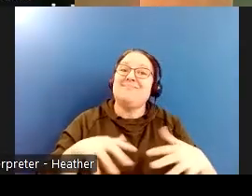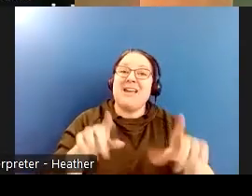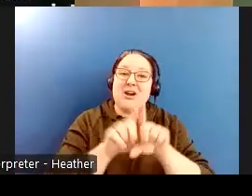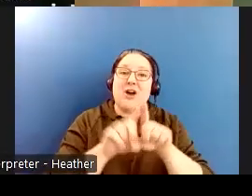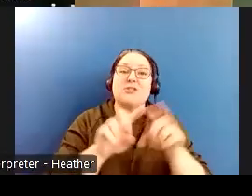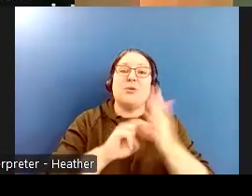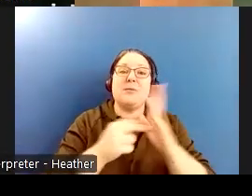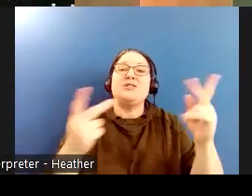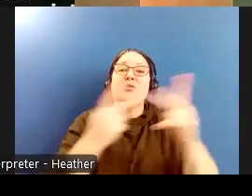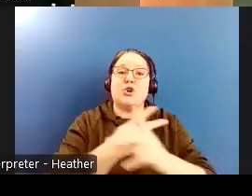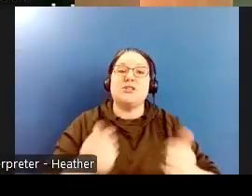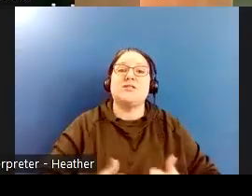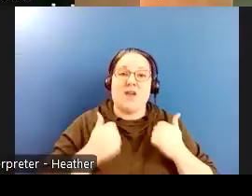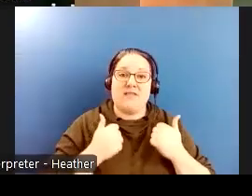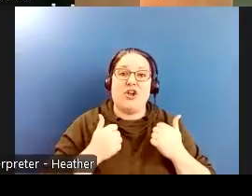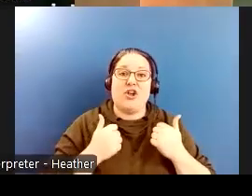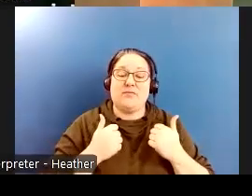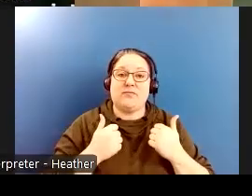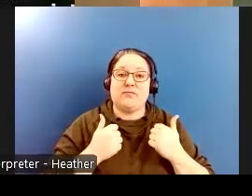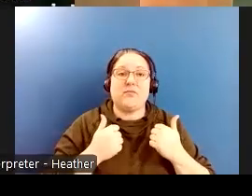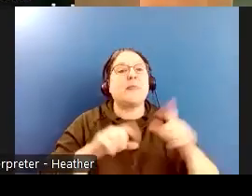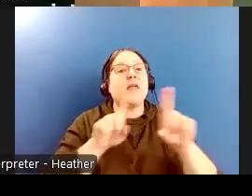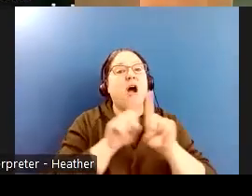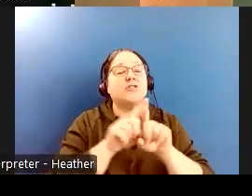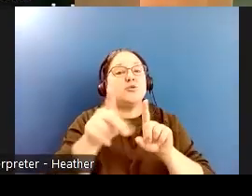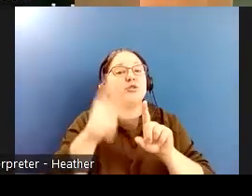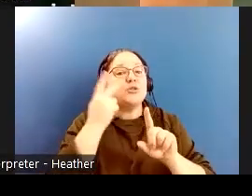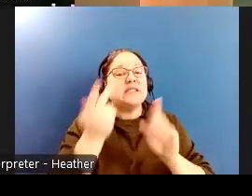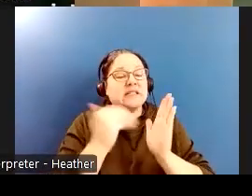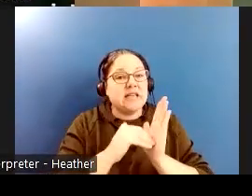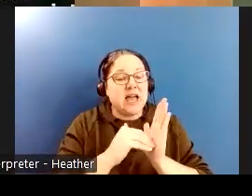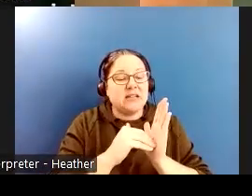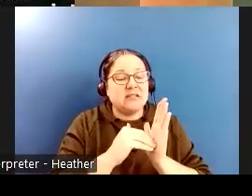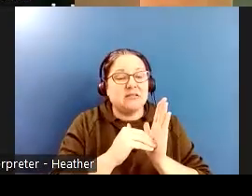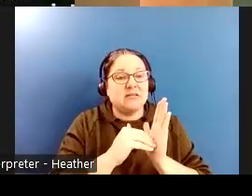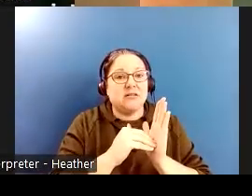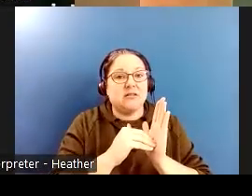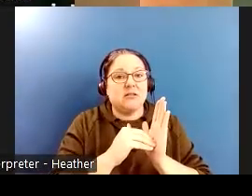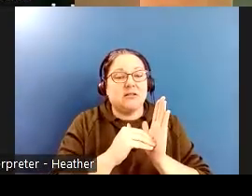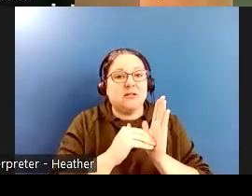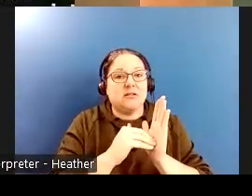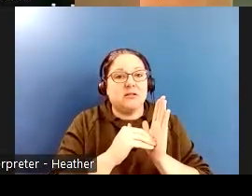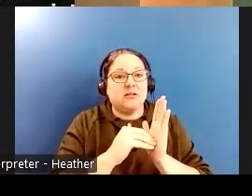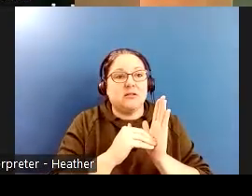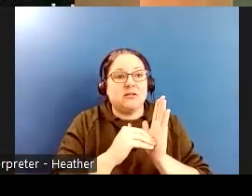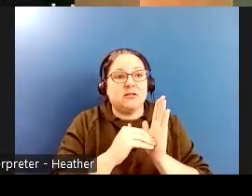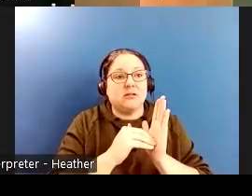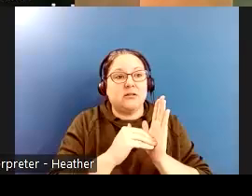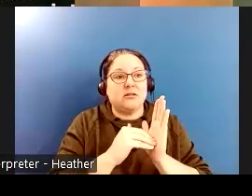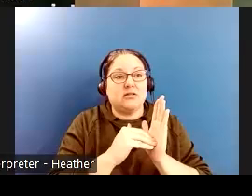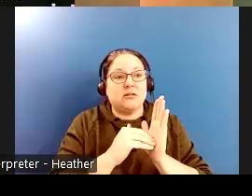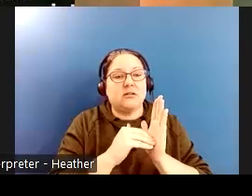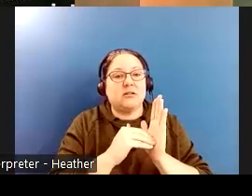Uh and then on the bottom you'll see again that the the the the three curves below are